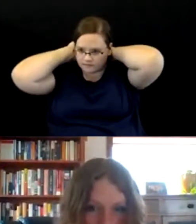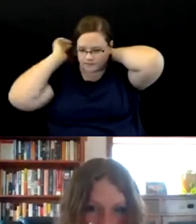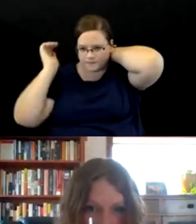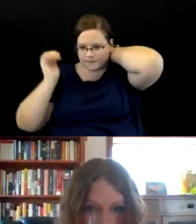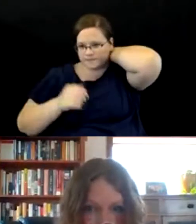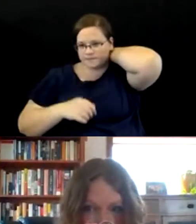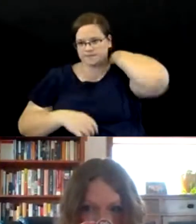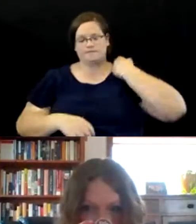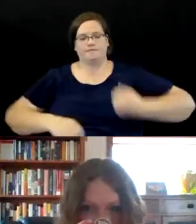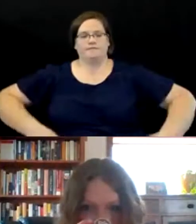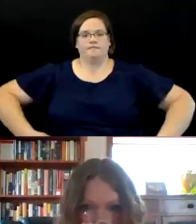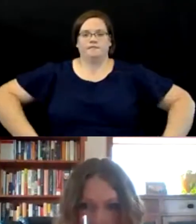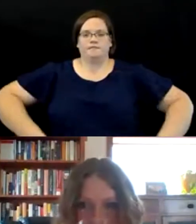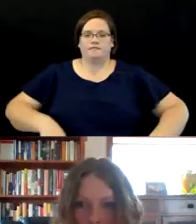Sarah: Kayli, do you have a question?